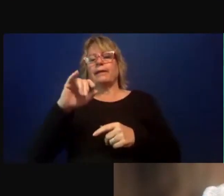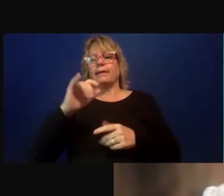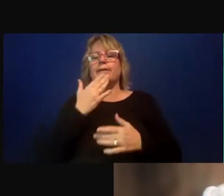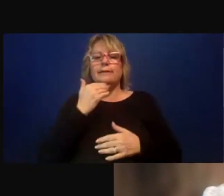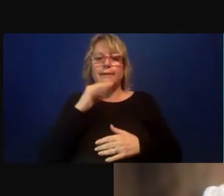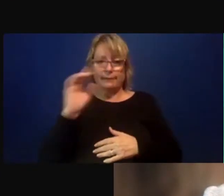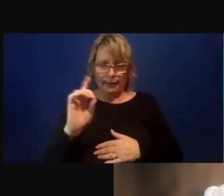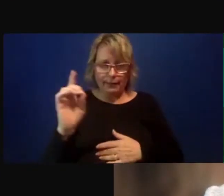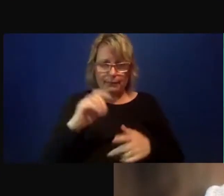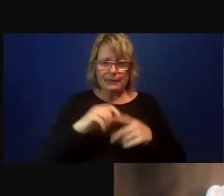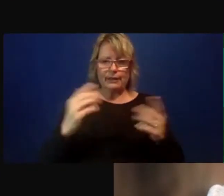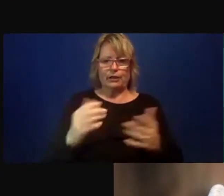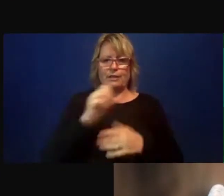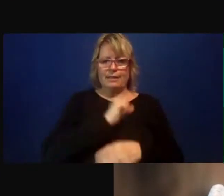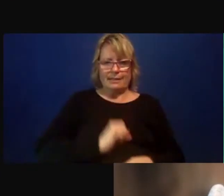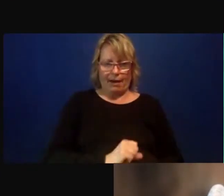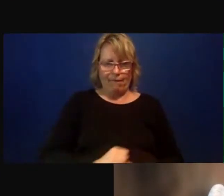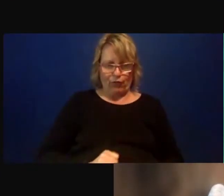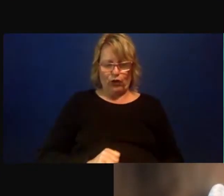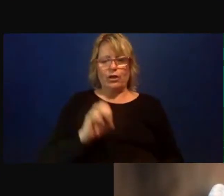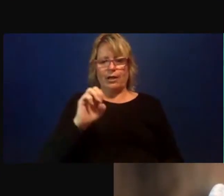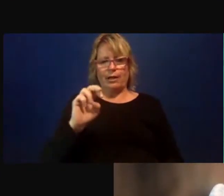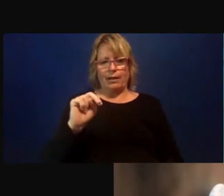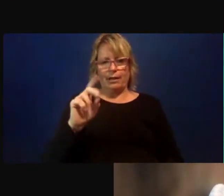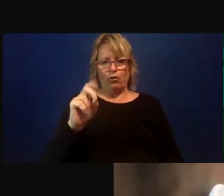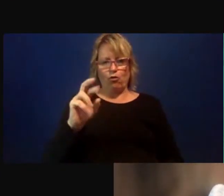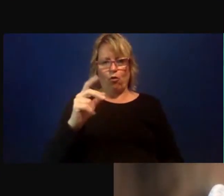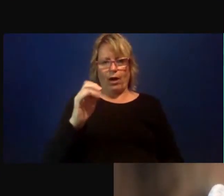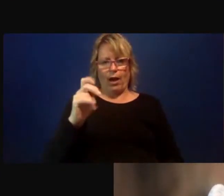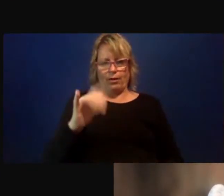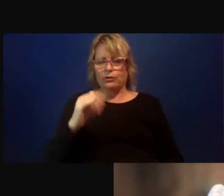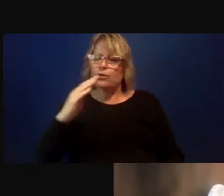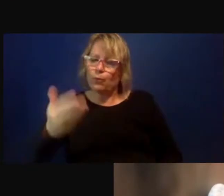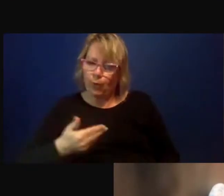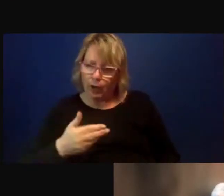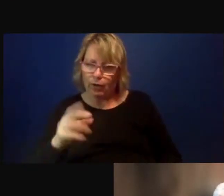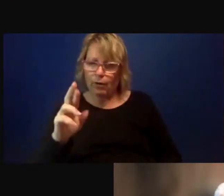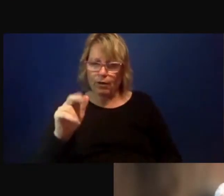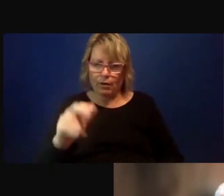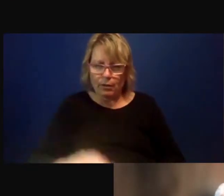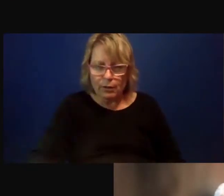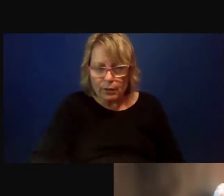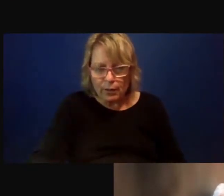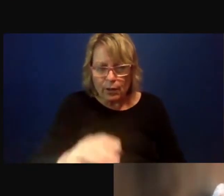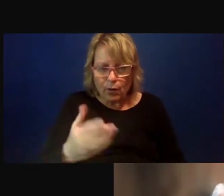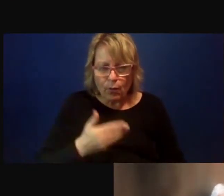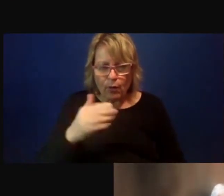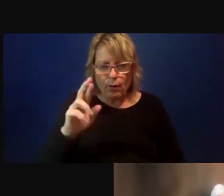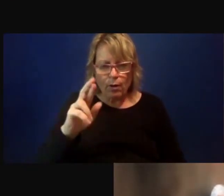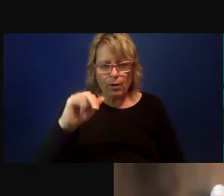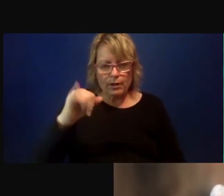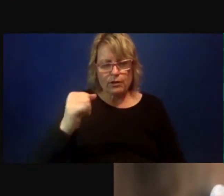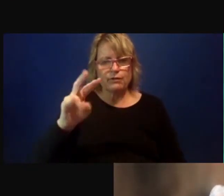here at Stanford University. So welcome, Rajiv. Rajiv Kumar: Thanks for having me. >> Christopher Sharp: Thanks so much,